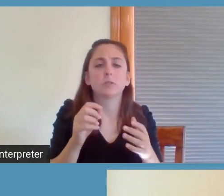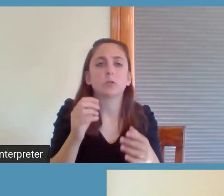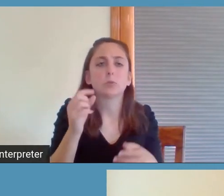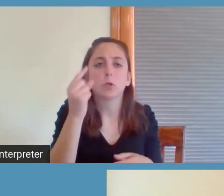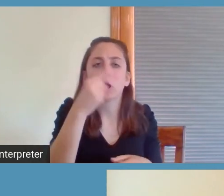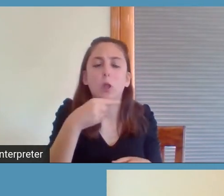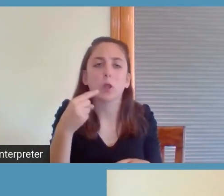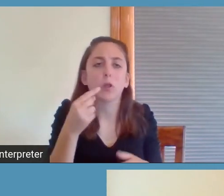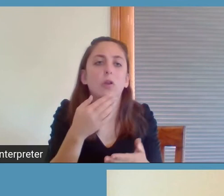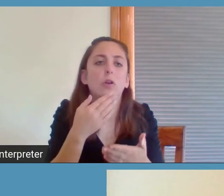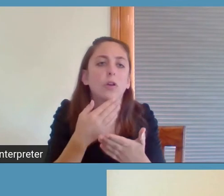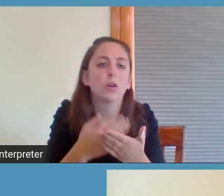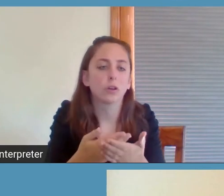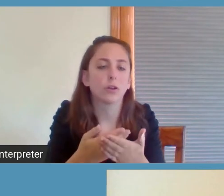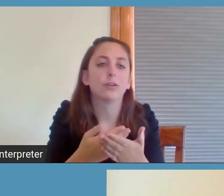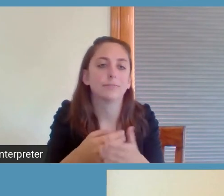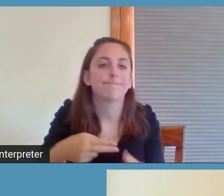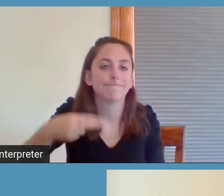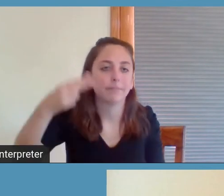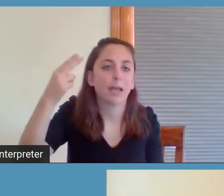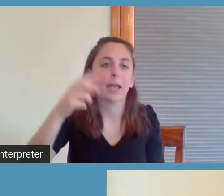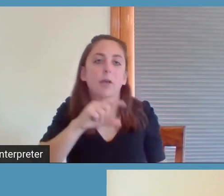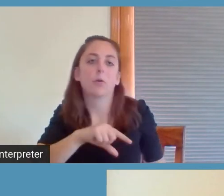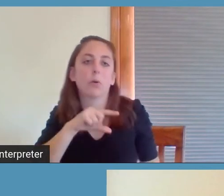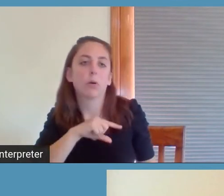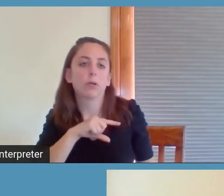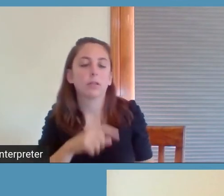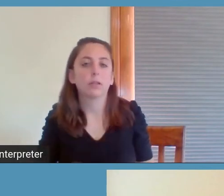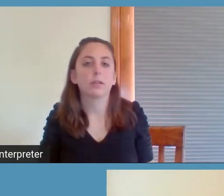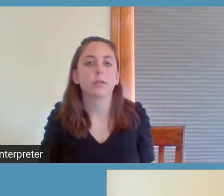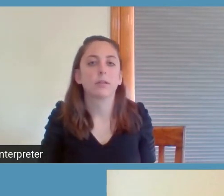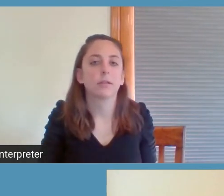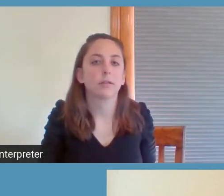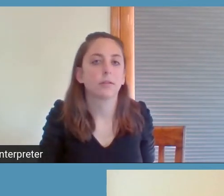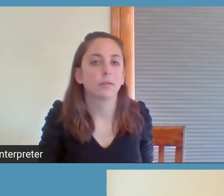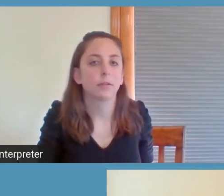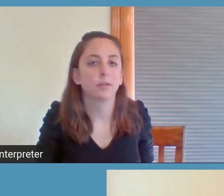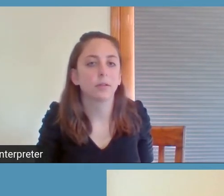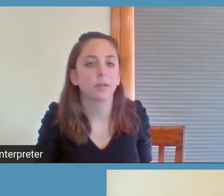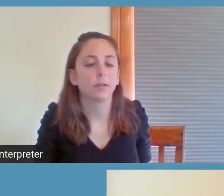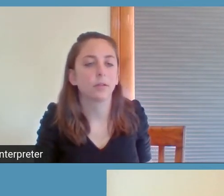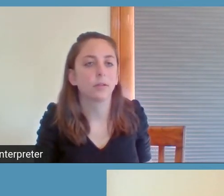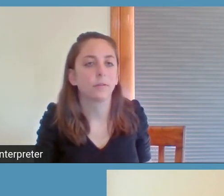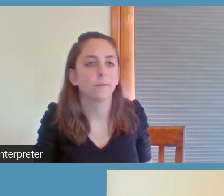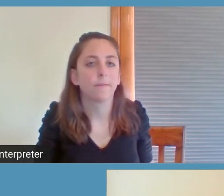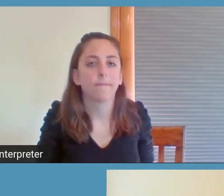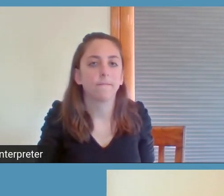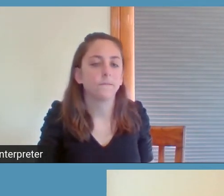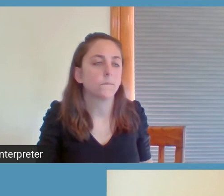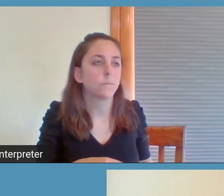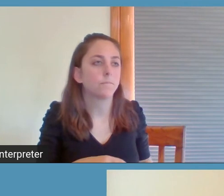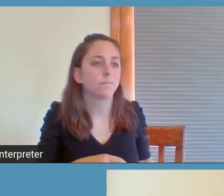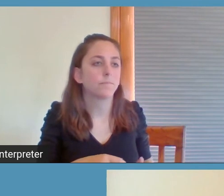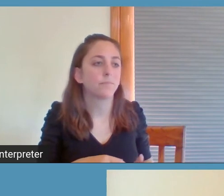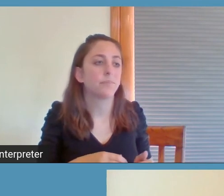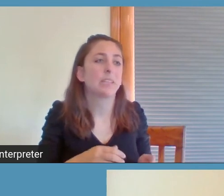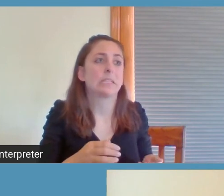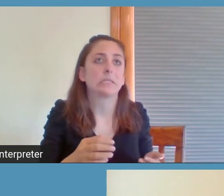sure so this is capping it off i mean this is less than easy for a small team of a museum